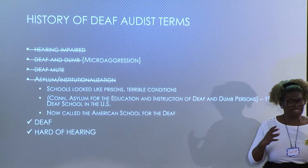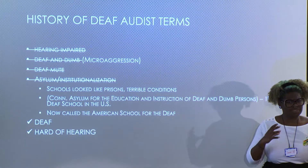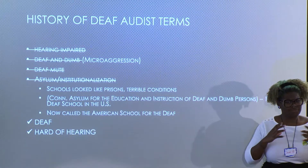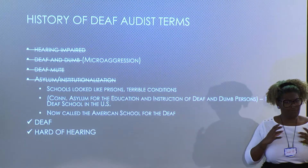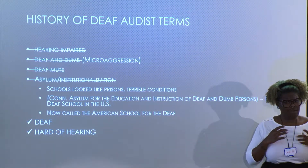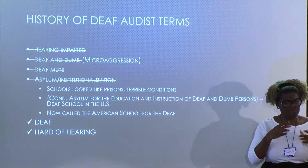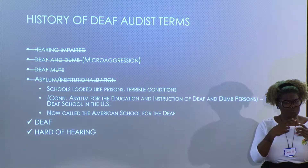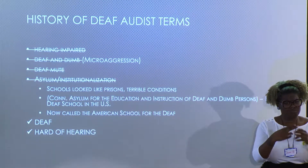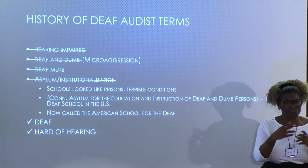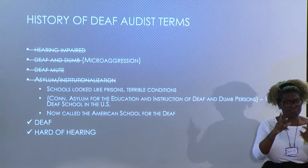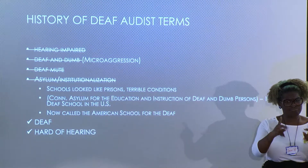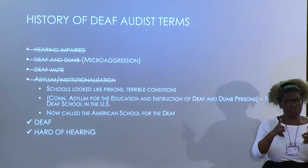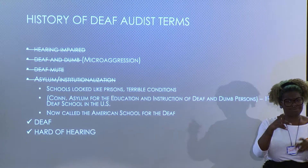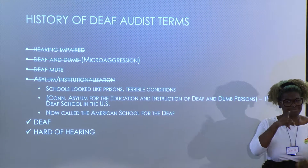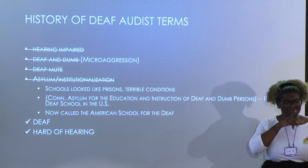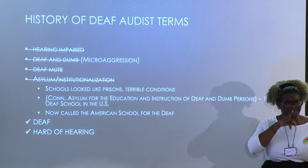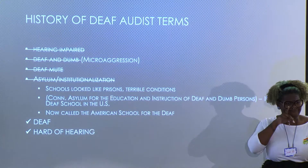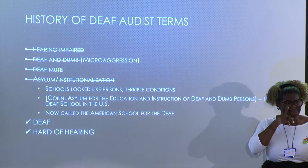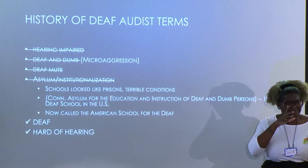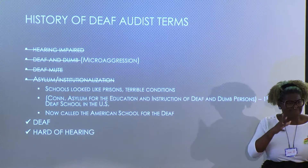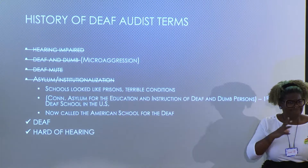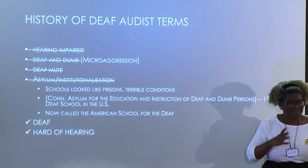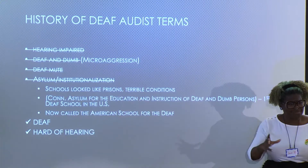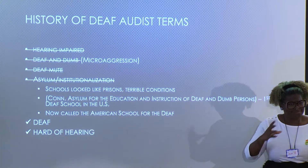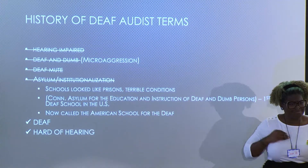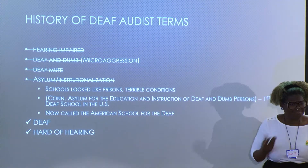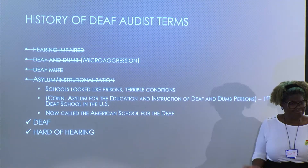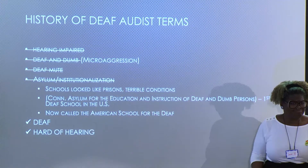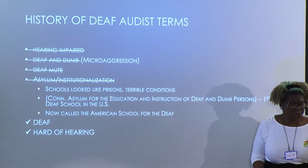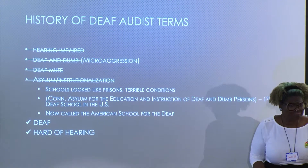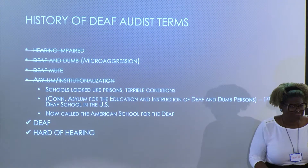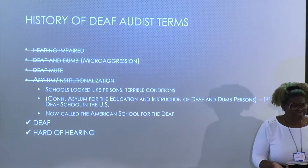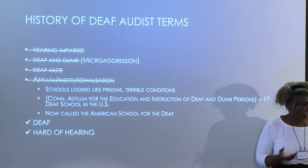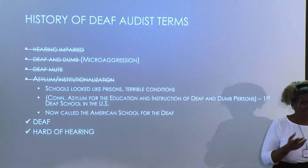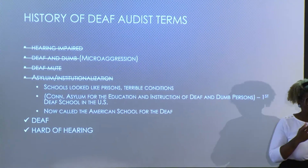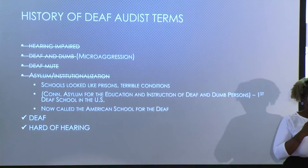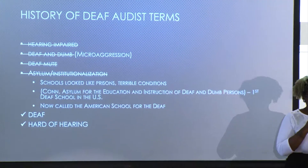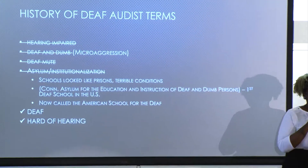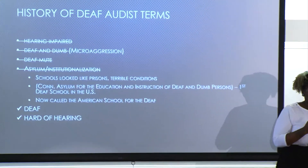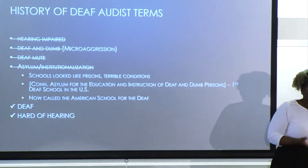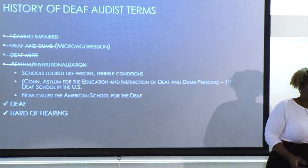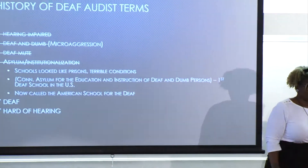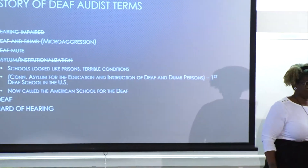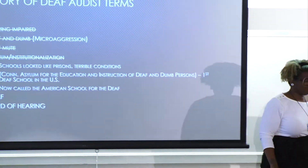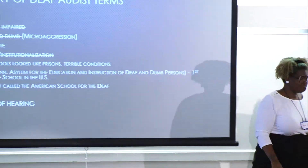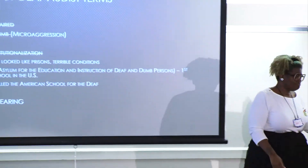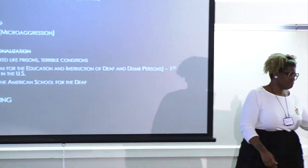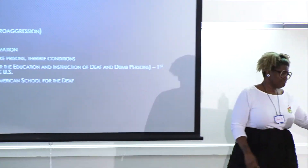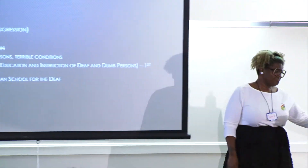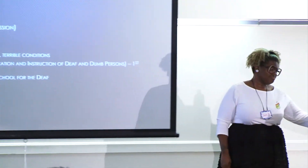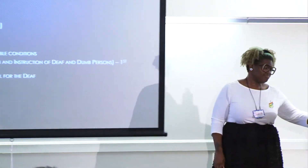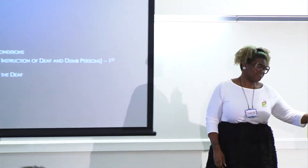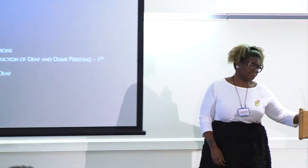Some individuals prefer one term over the other and prefer to decide which label they will attribute